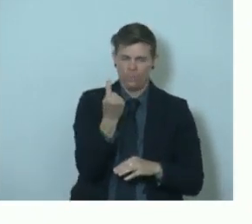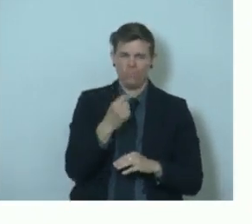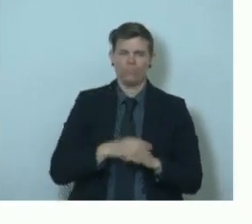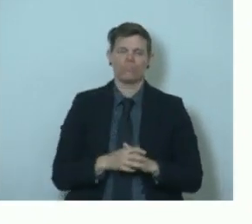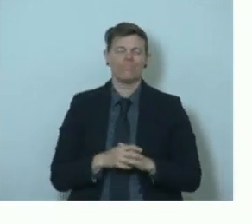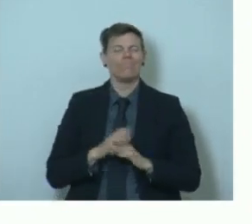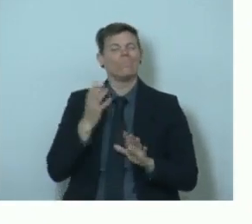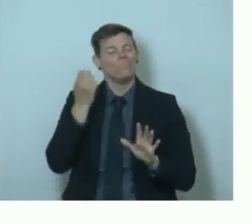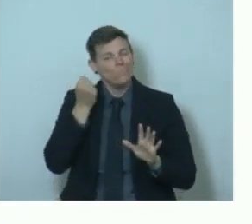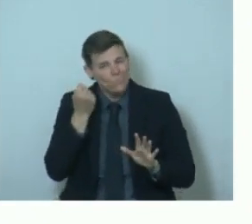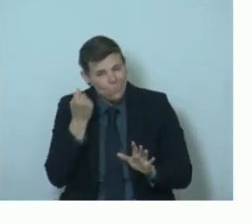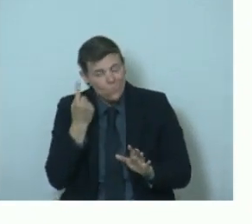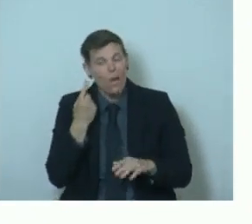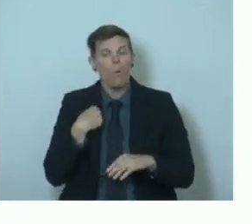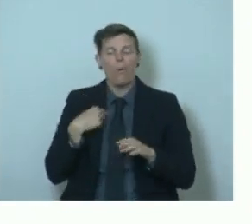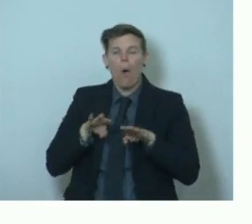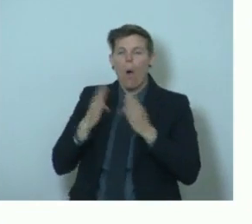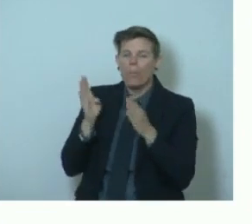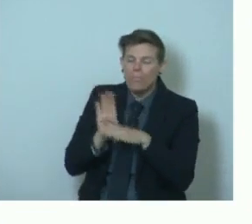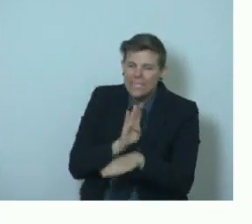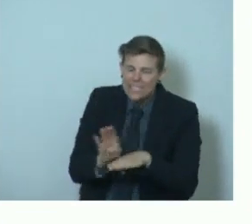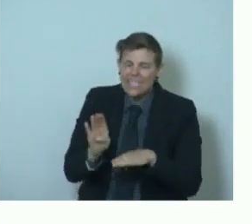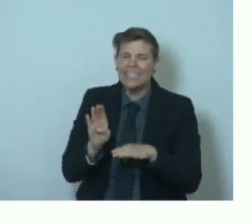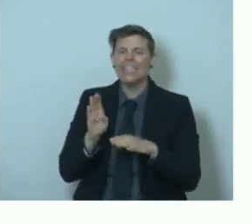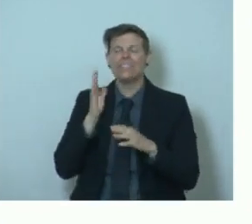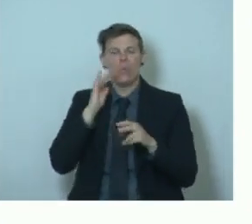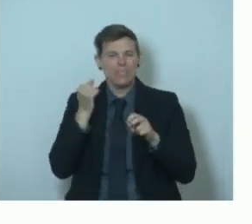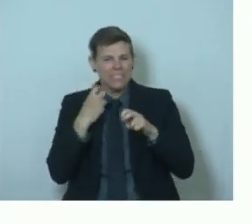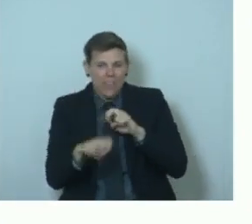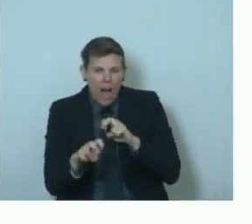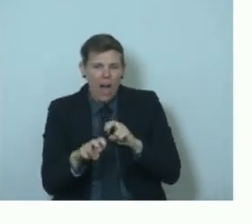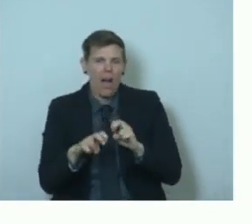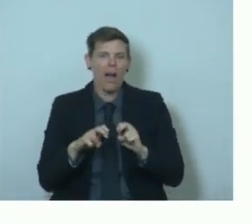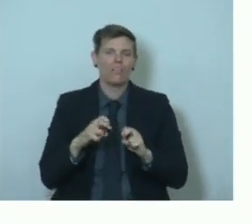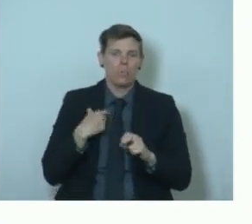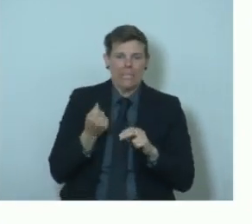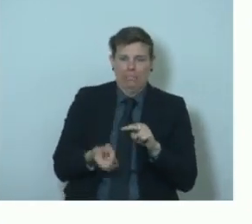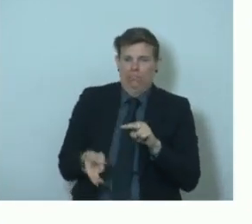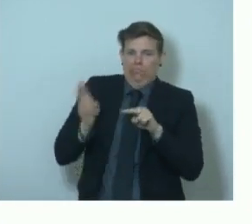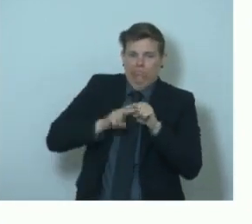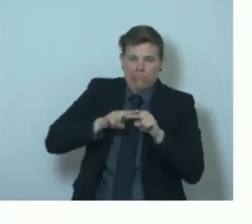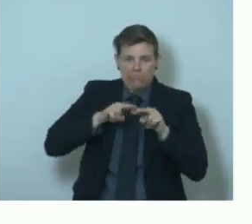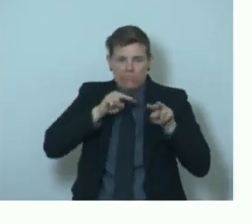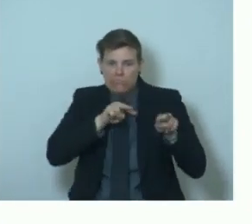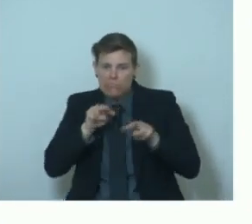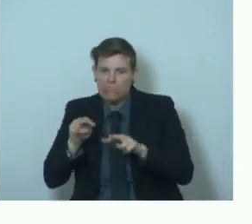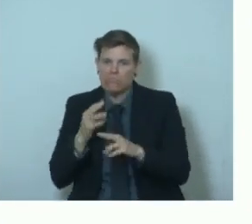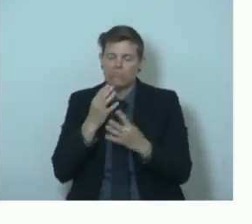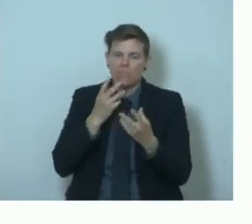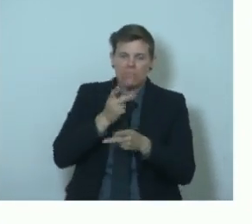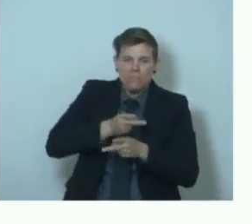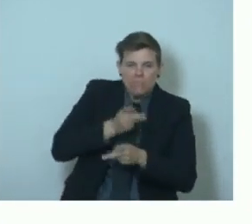WE PEAKED THE FIRST OF MAY AND WE ARE HOPEFULLY ON A DENTAL COURSE.